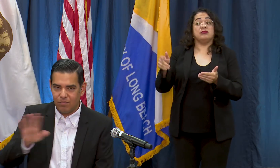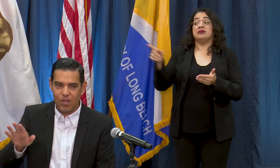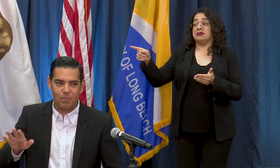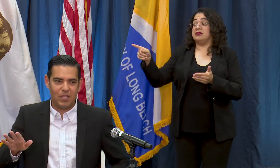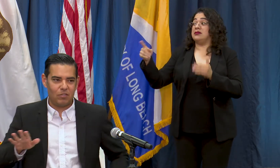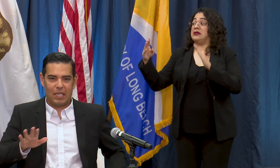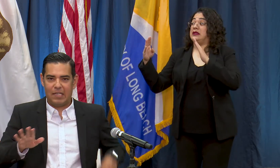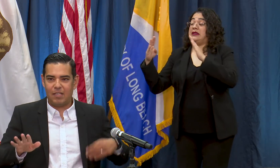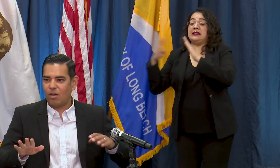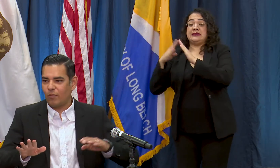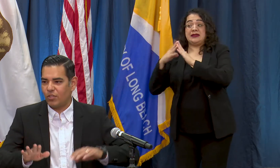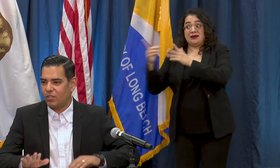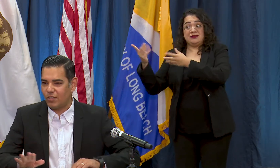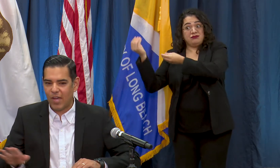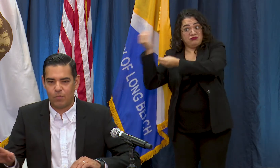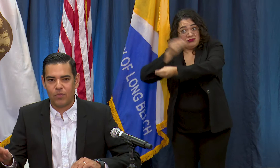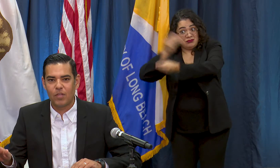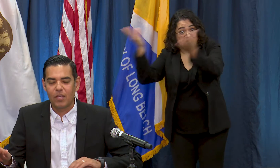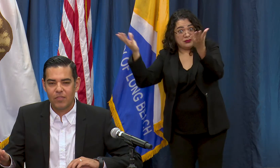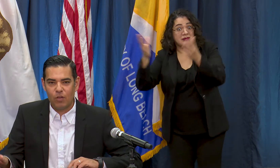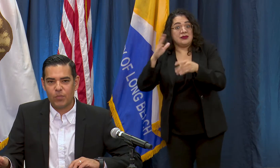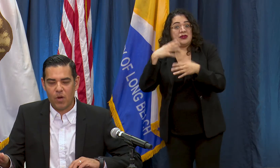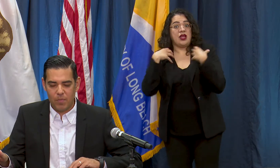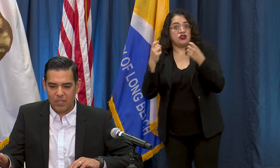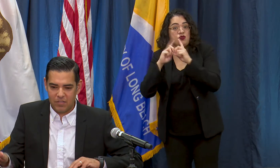not based on any conversations I've had with the Health Department because